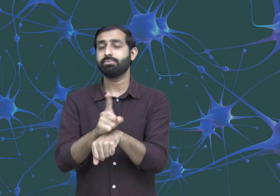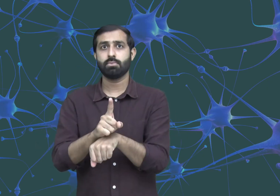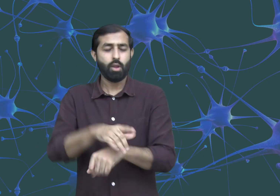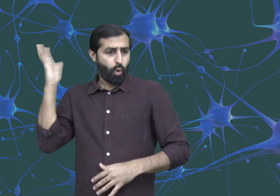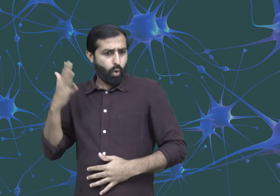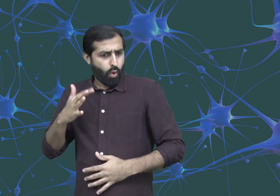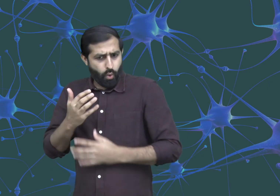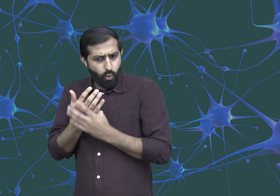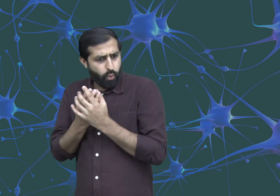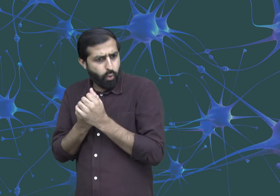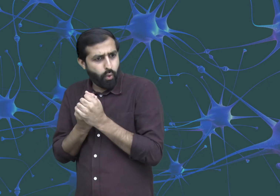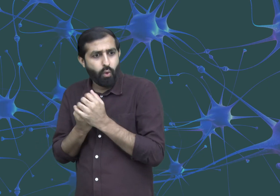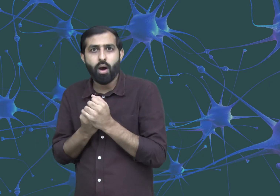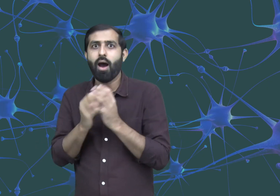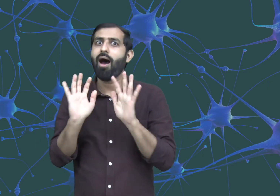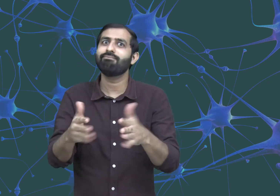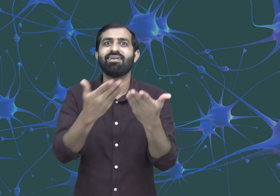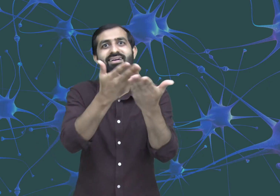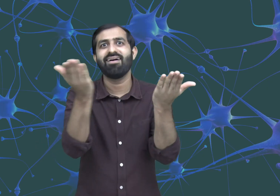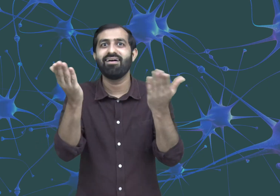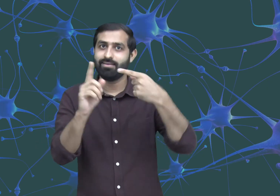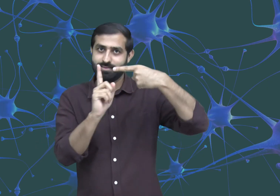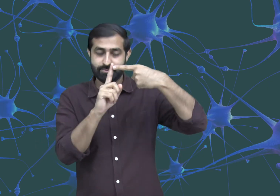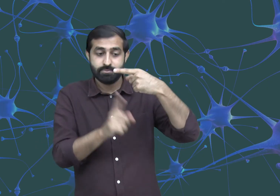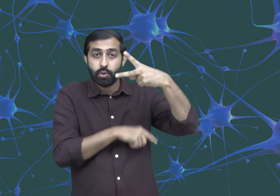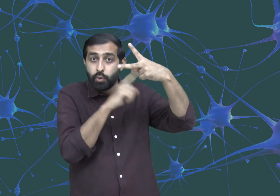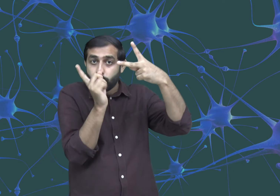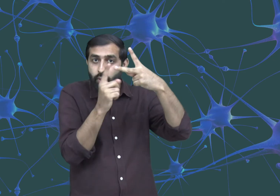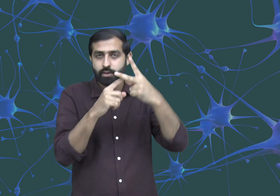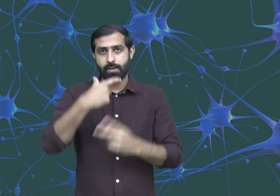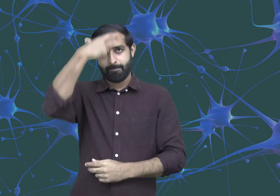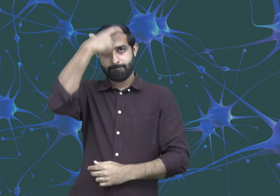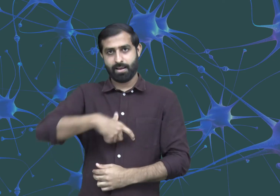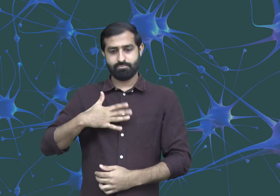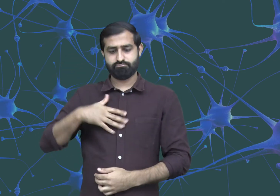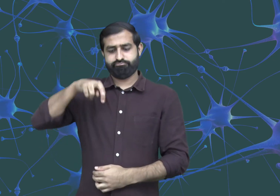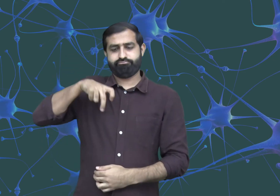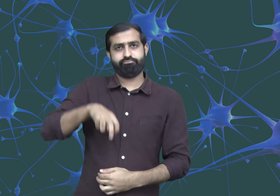We do it in an instant. Second example,